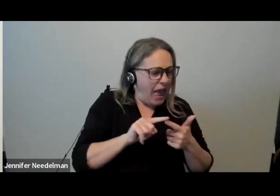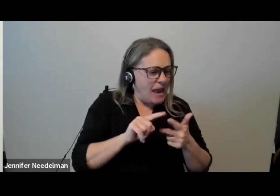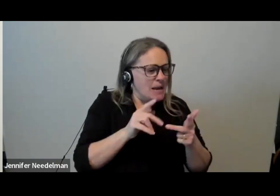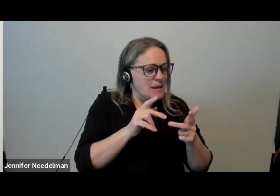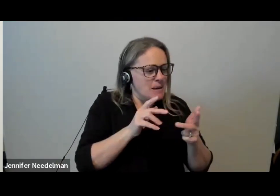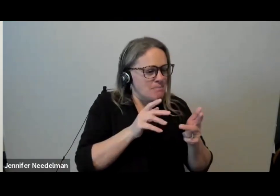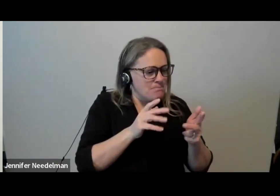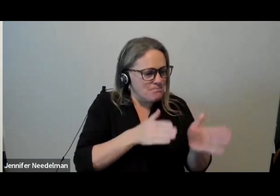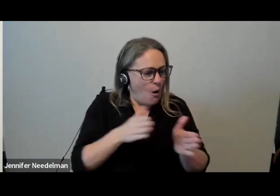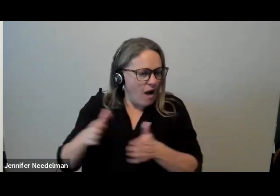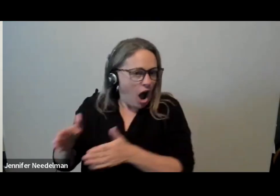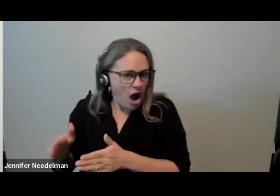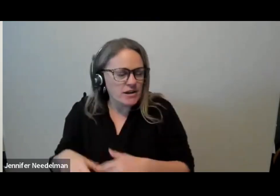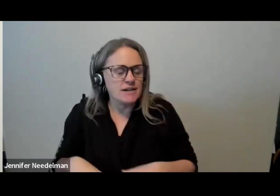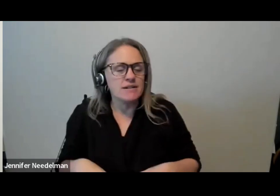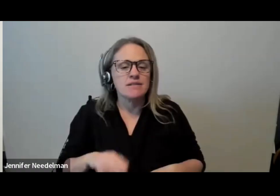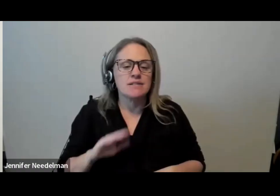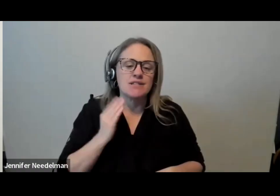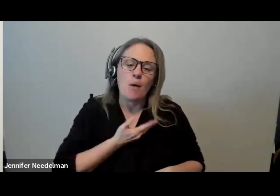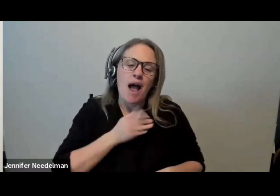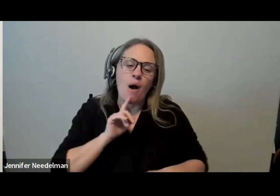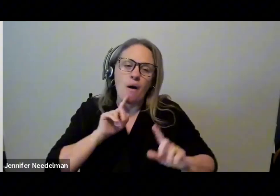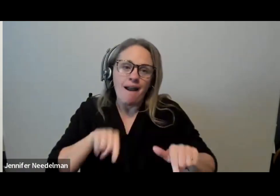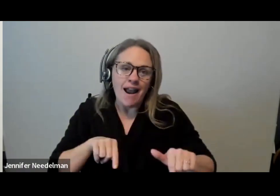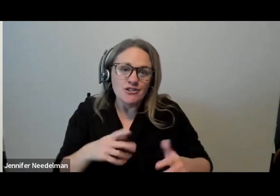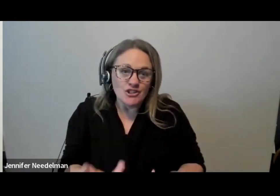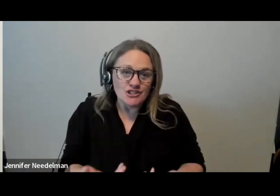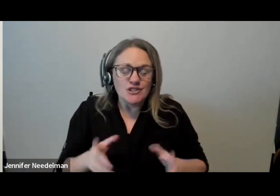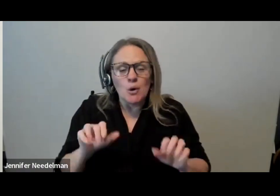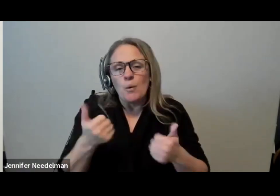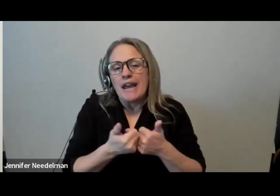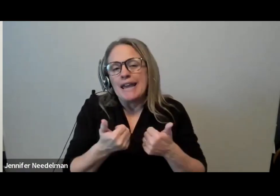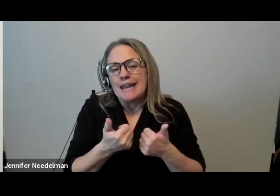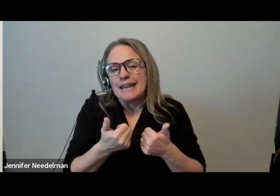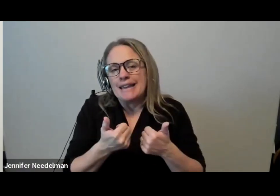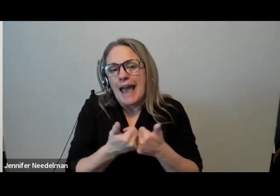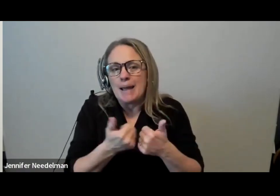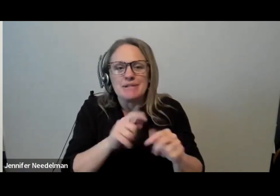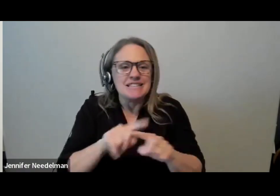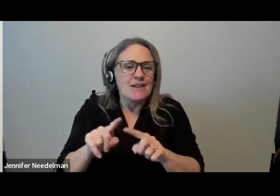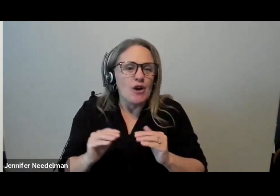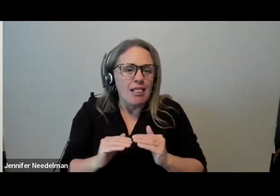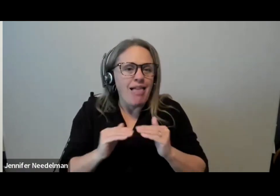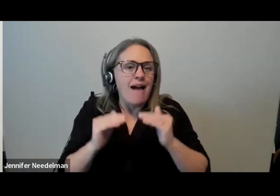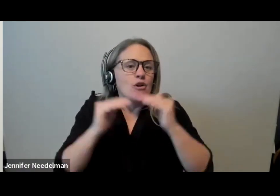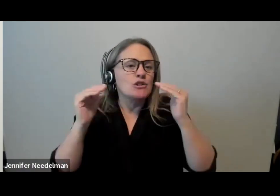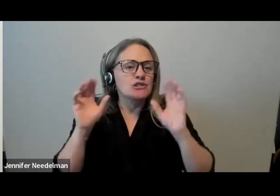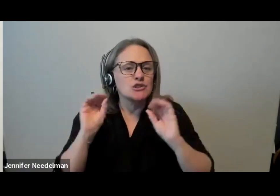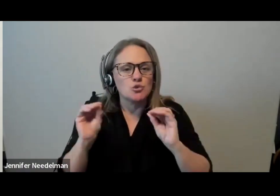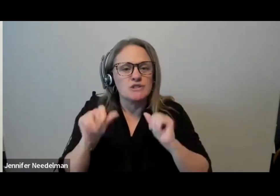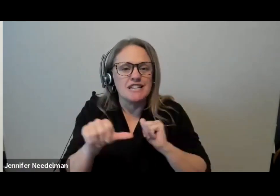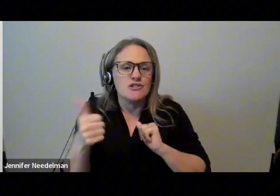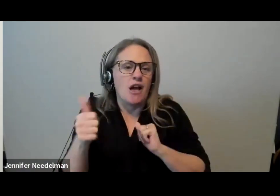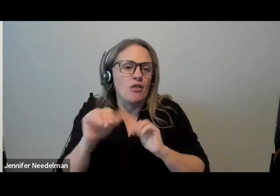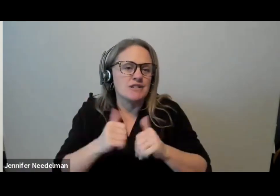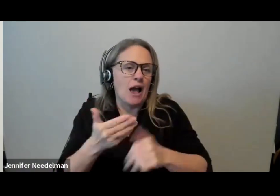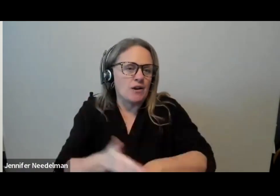So our answer is kind of, we can use games at different levels to teach other people how to get better at more complex games.